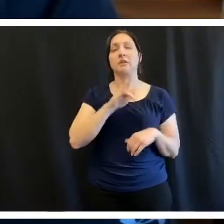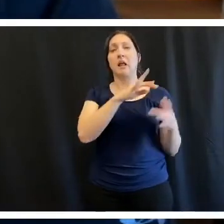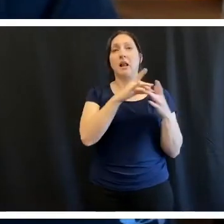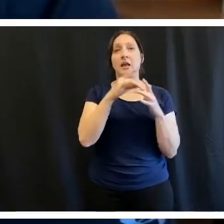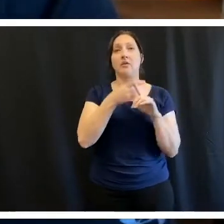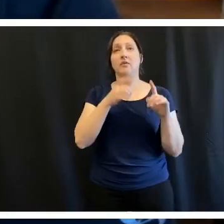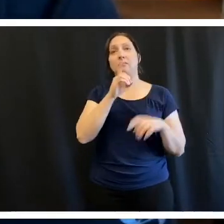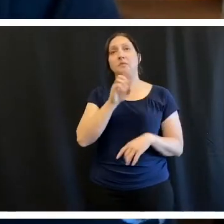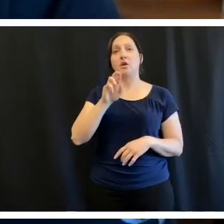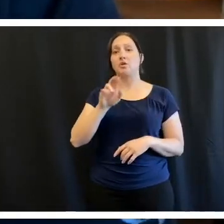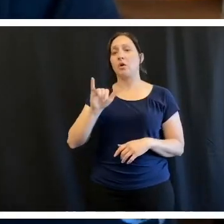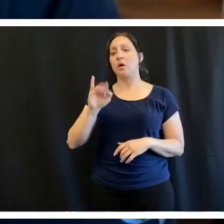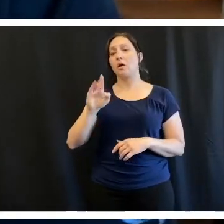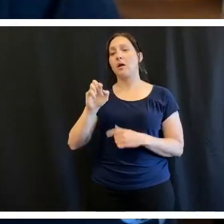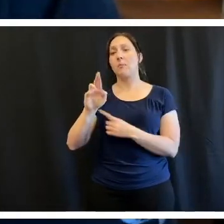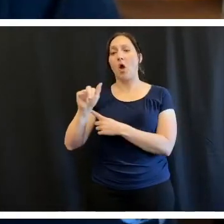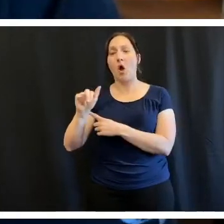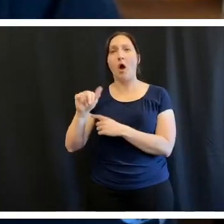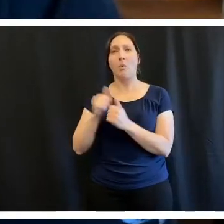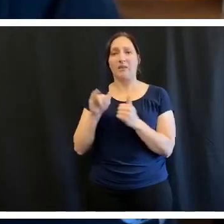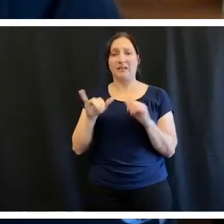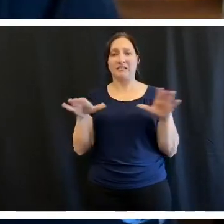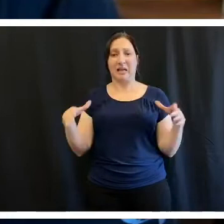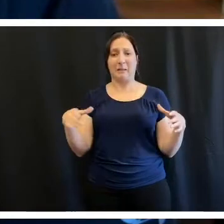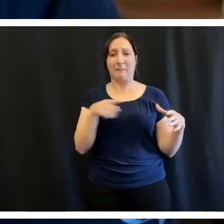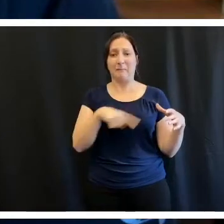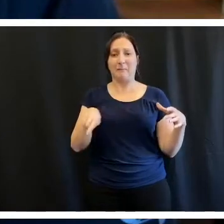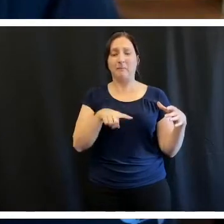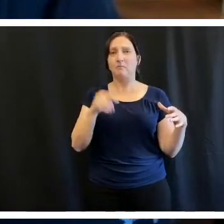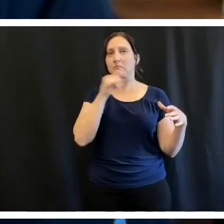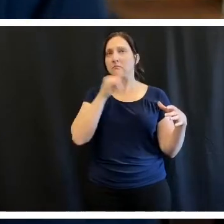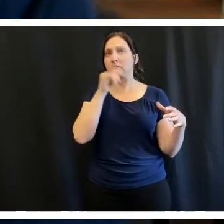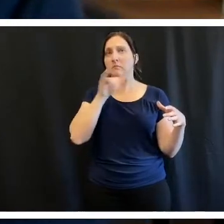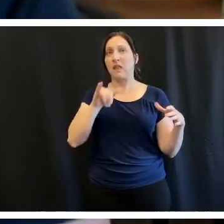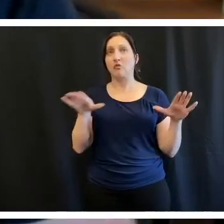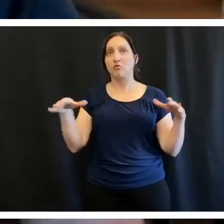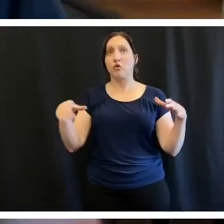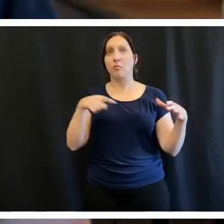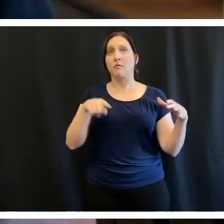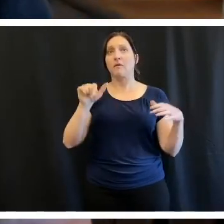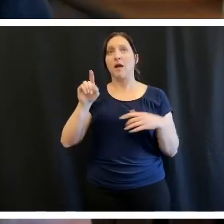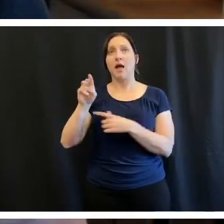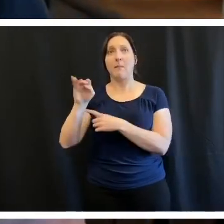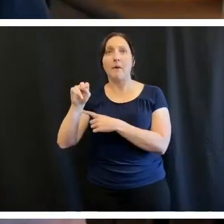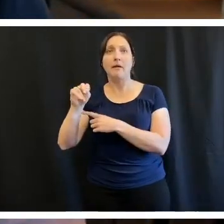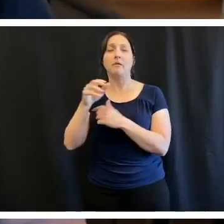and the whole group of administrators there at Bryan ISD coming together is amazing.